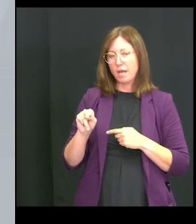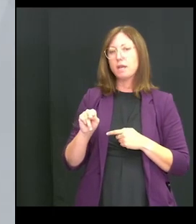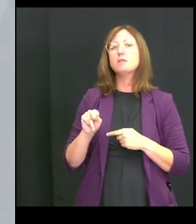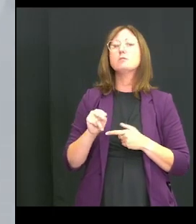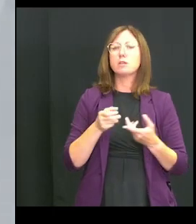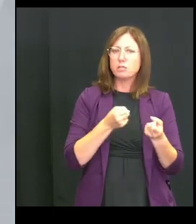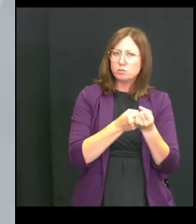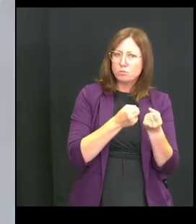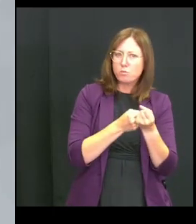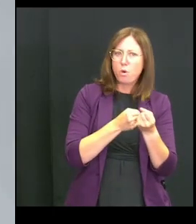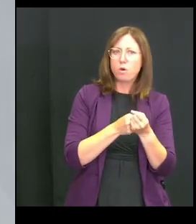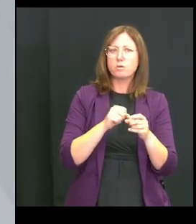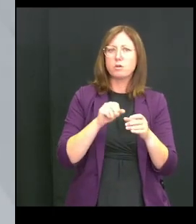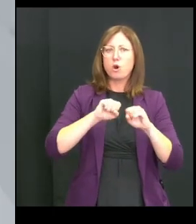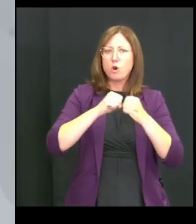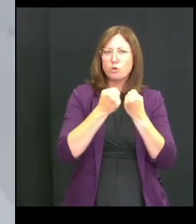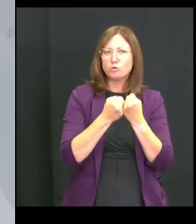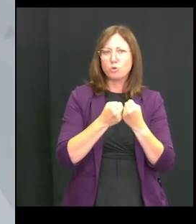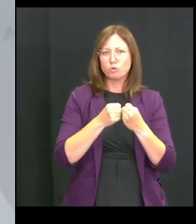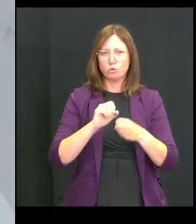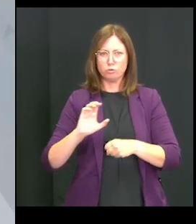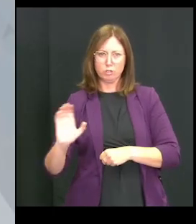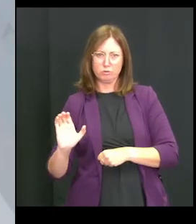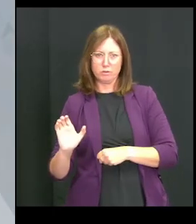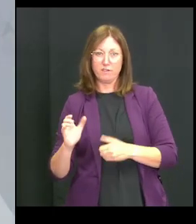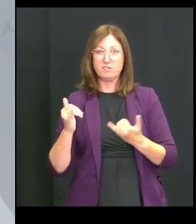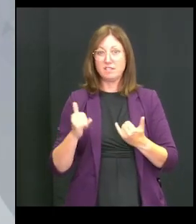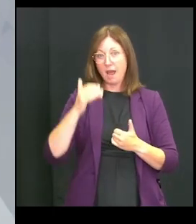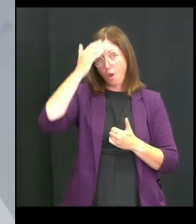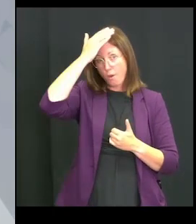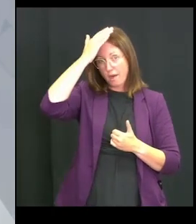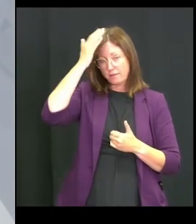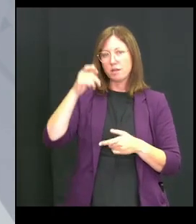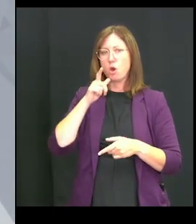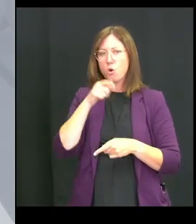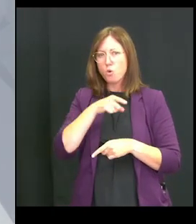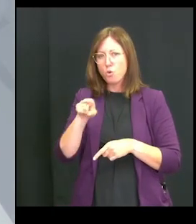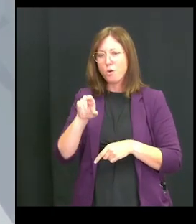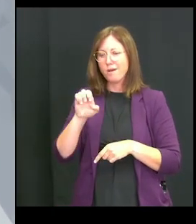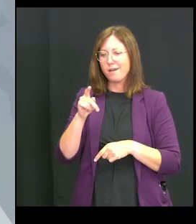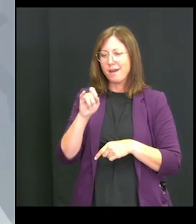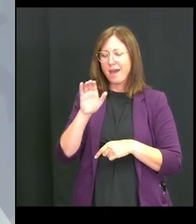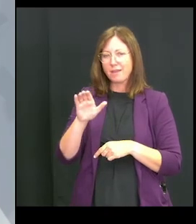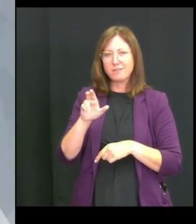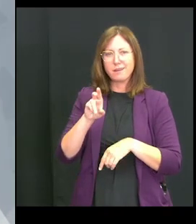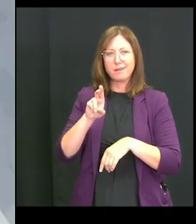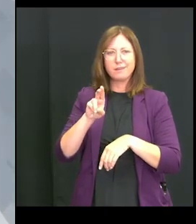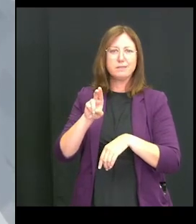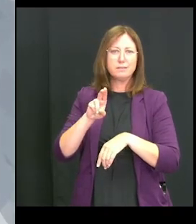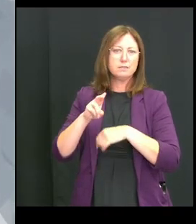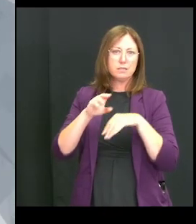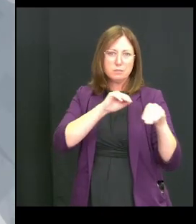And now under Trump, ethnic nationalists and white supremacists to the extreme,